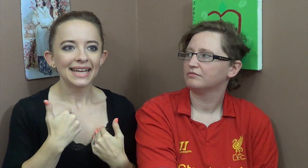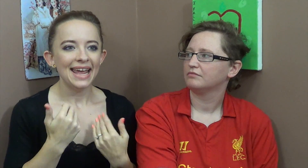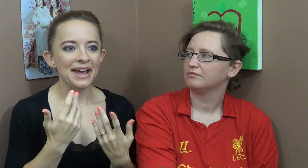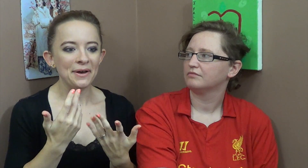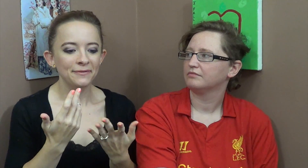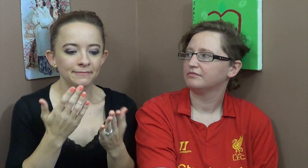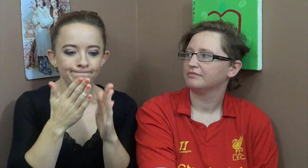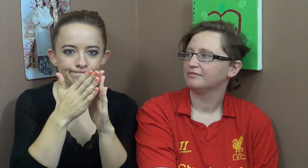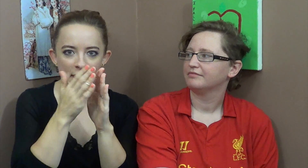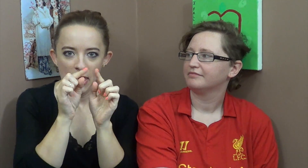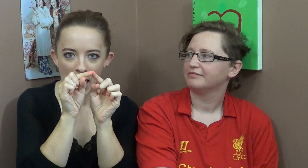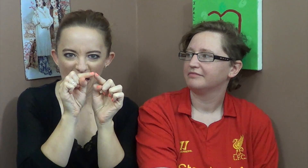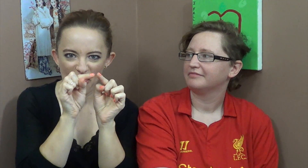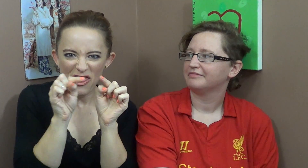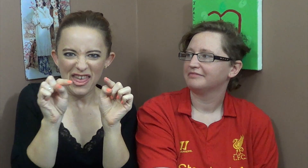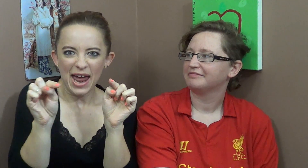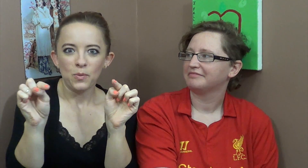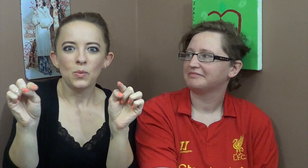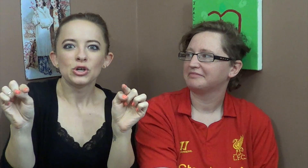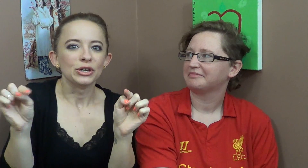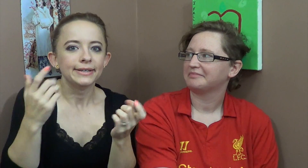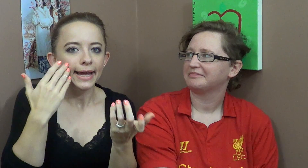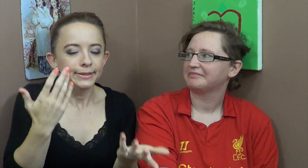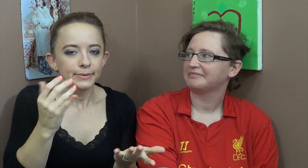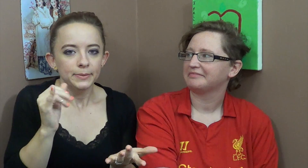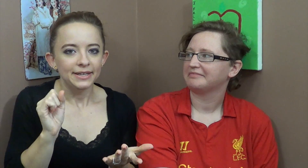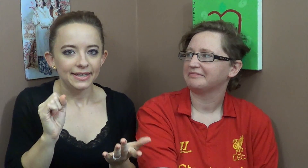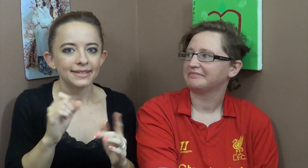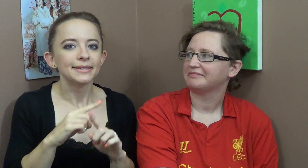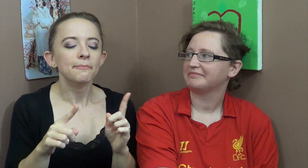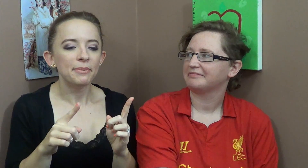didn't have ..... that word. I don't know what it is.